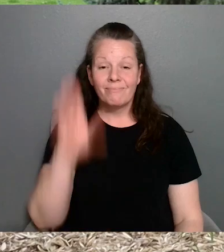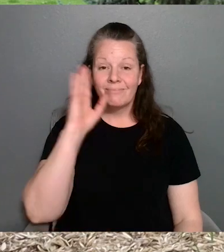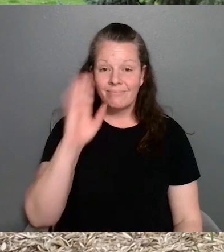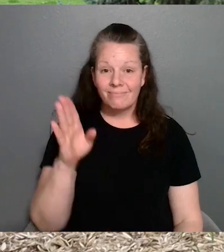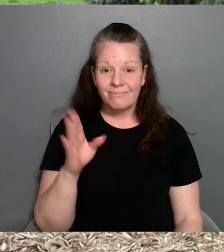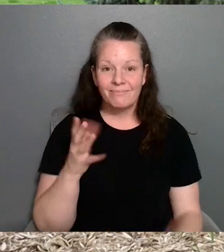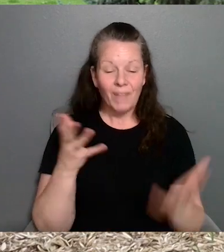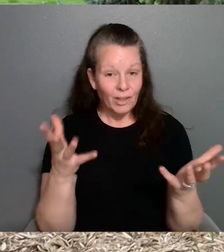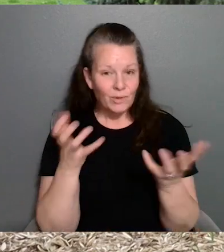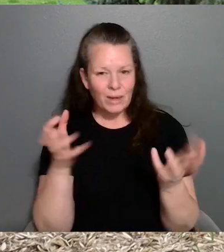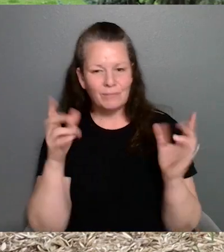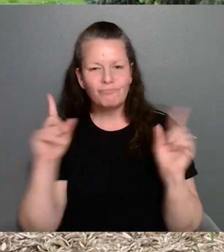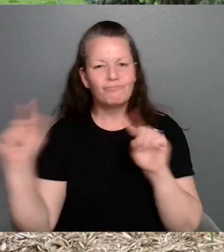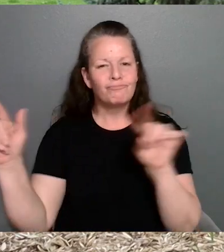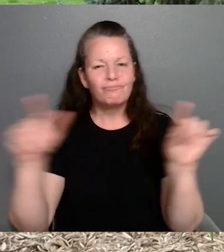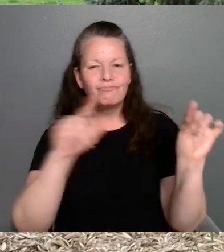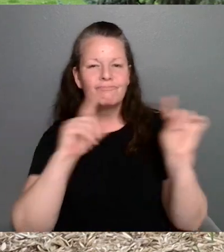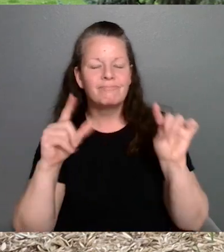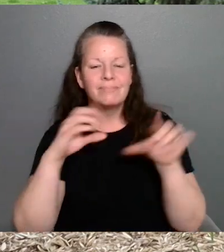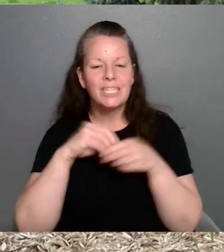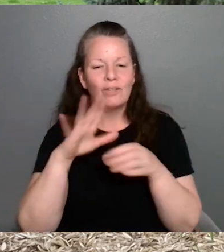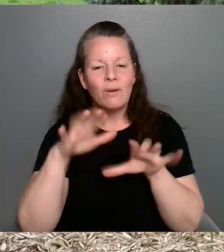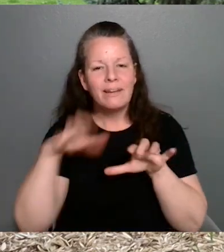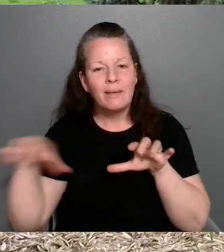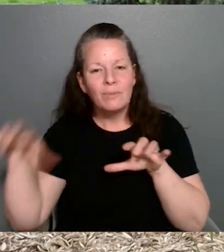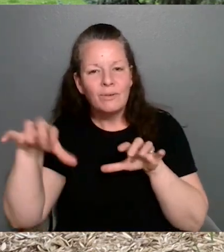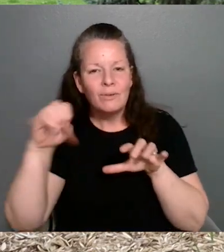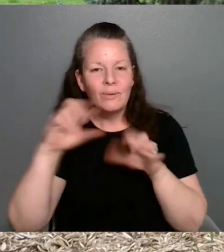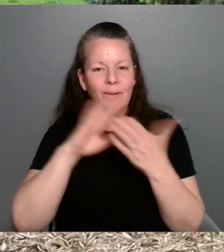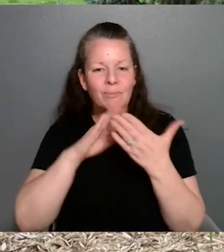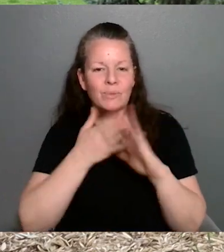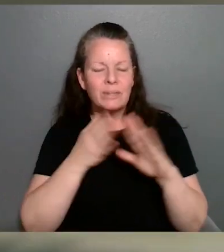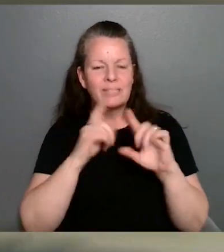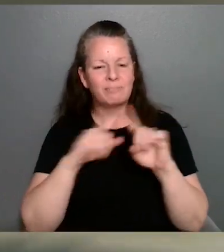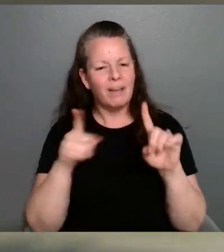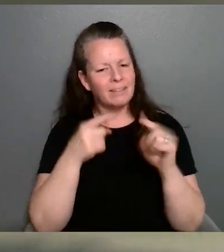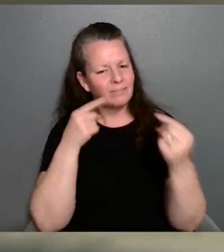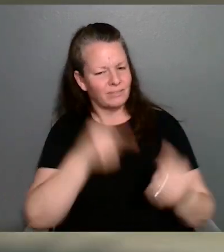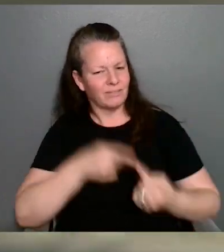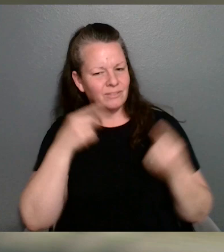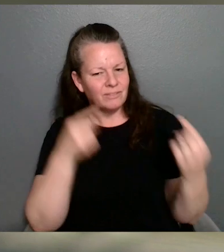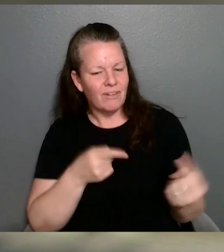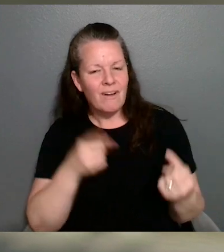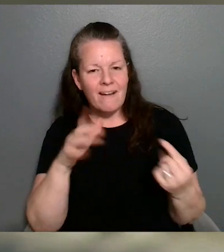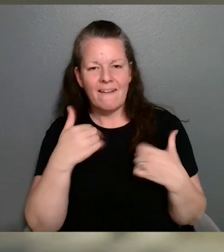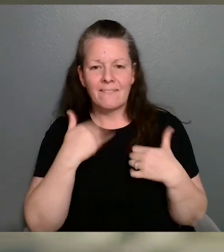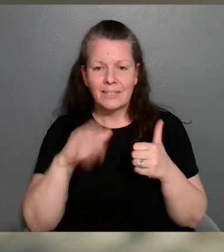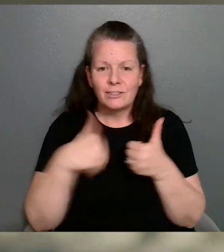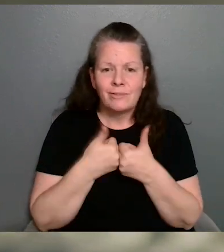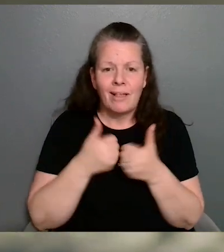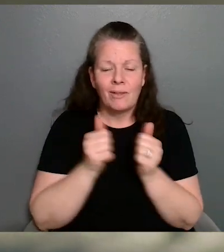Hi, would you like to get out and about in your neighborhood or community, but have trouble doing so because you have challenges,